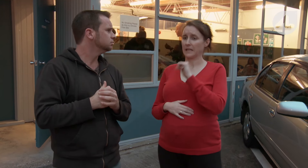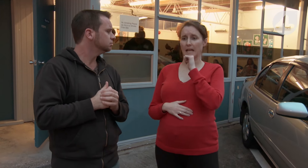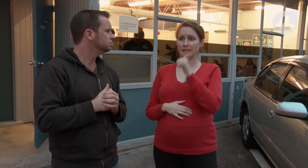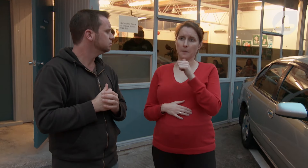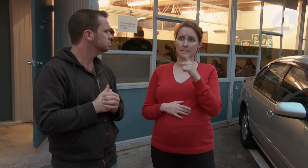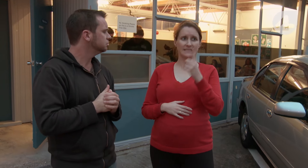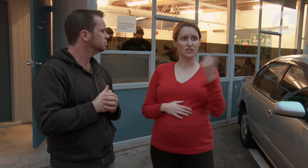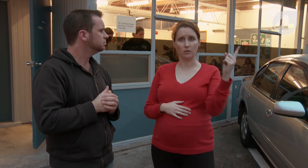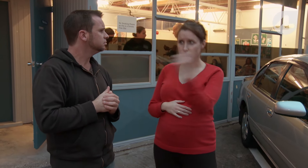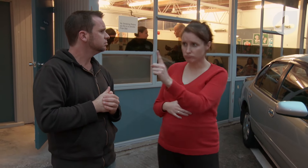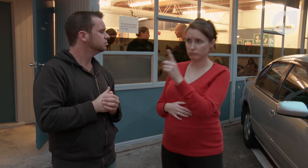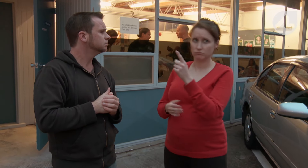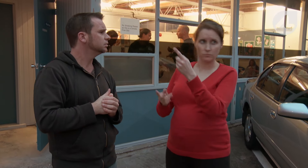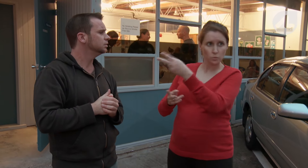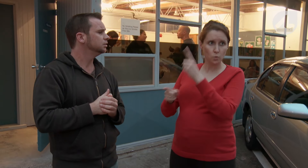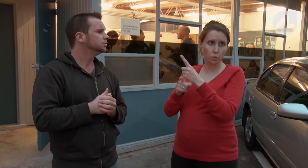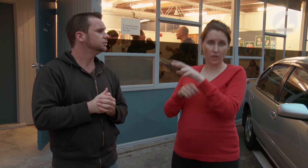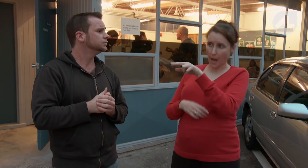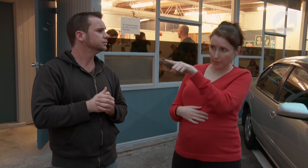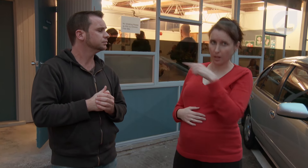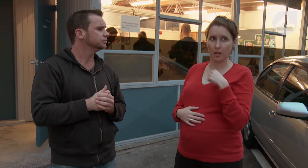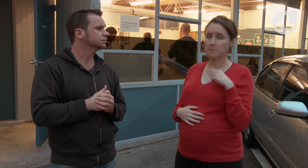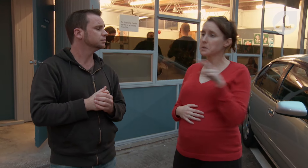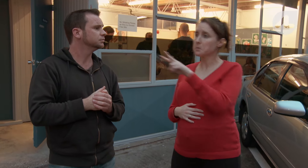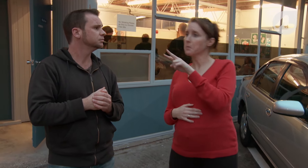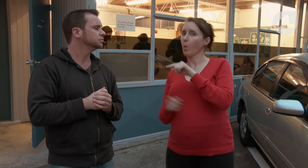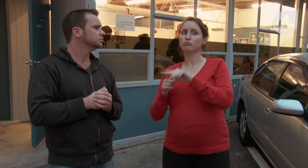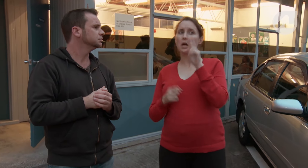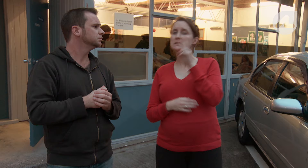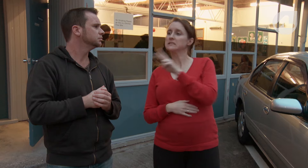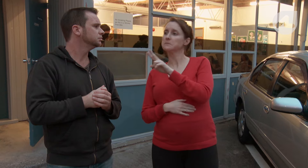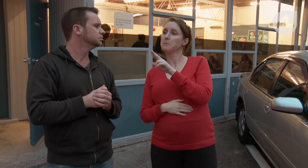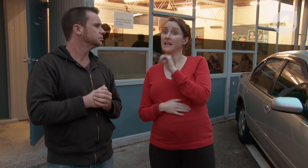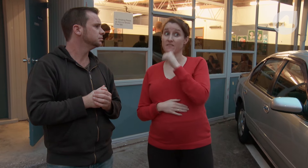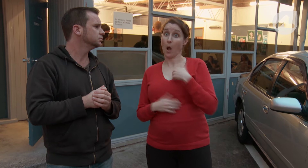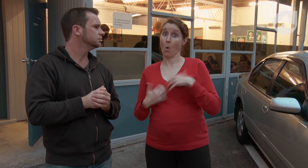Yeah and if the teacher goes and talks to another couple we try and have a look and see what's going on.